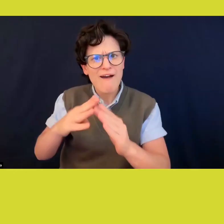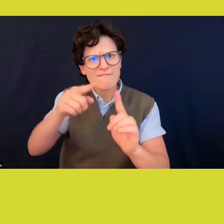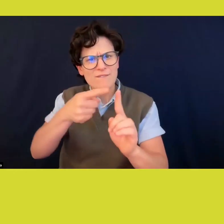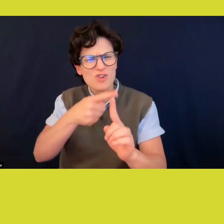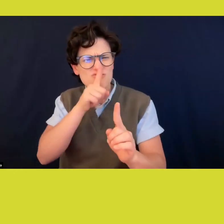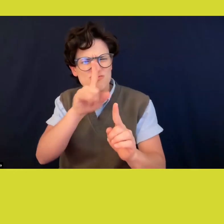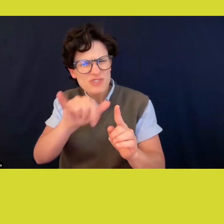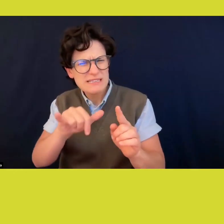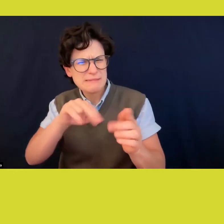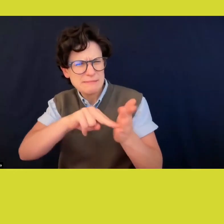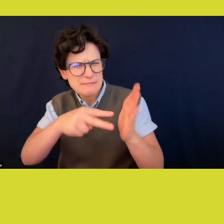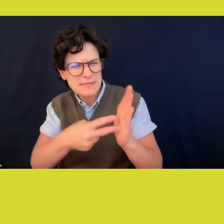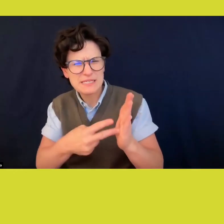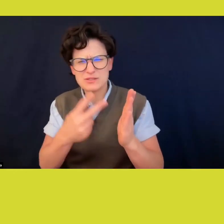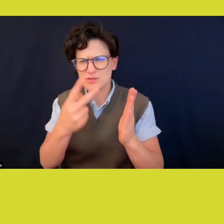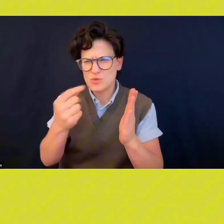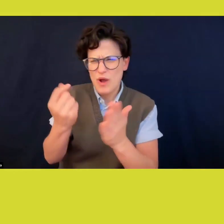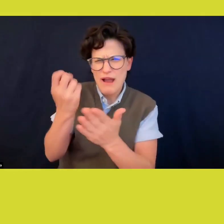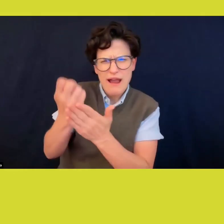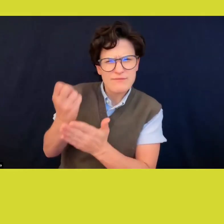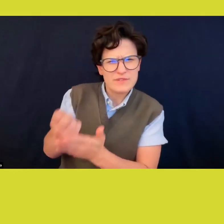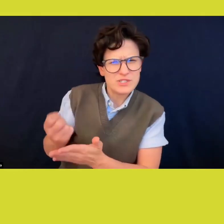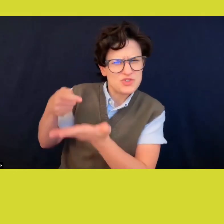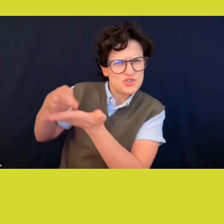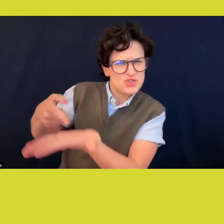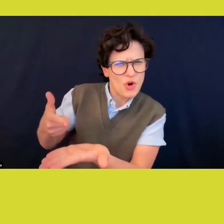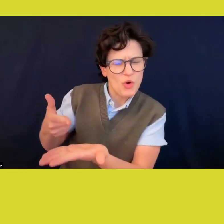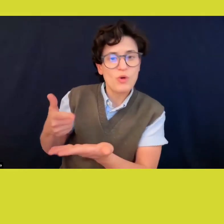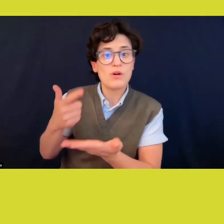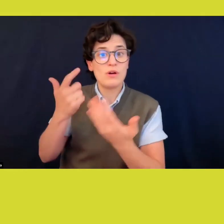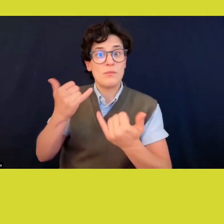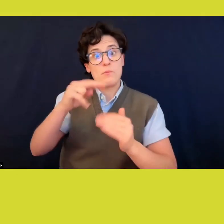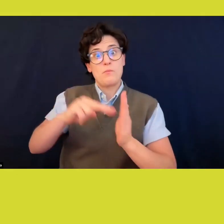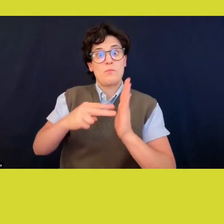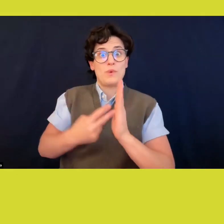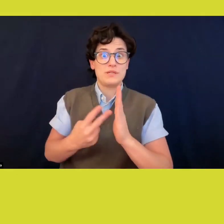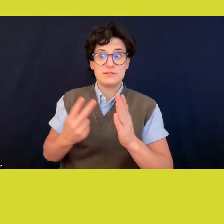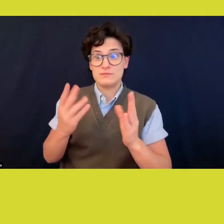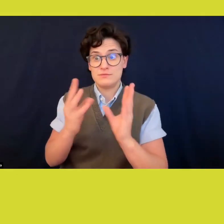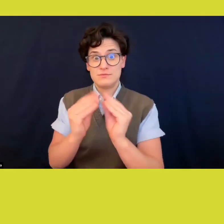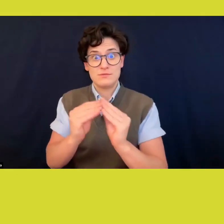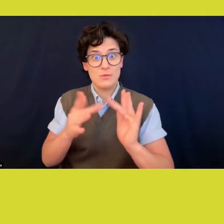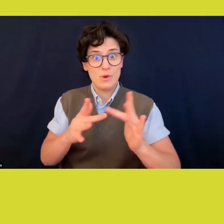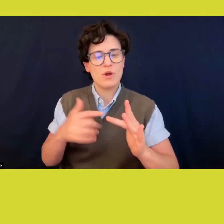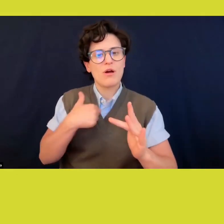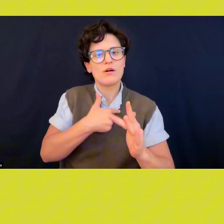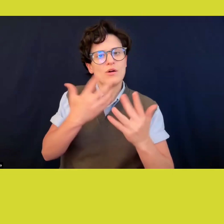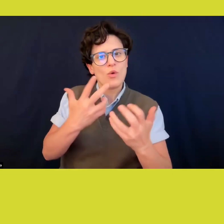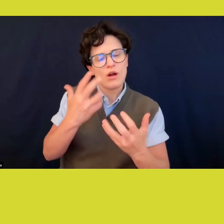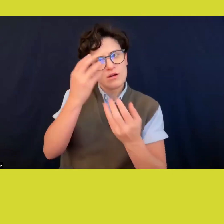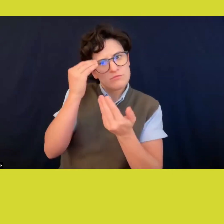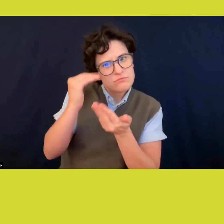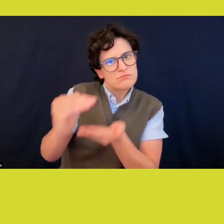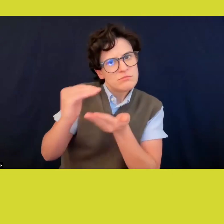The purpose of today's webinar is to provide some basic education and information about Housing First.